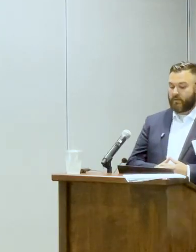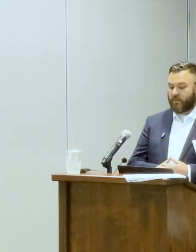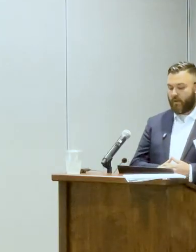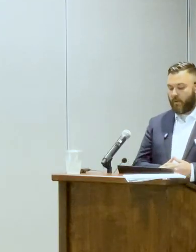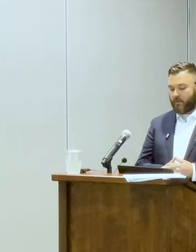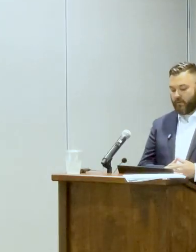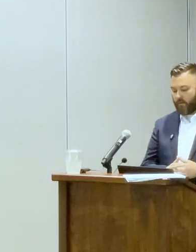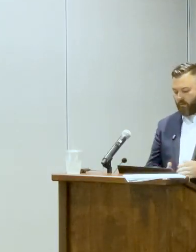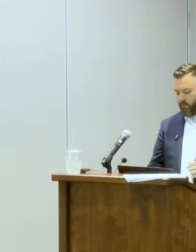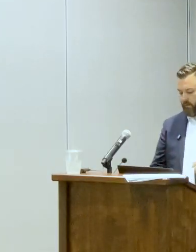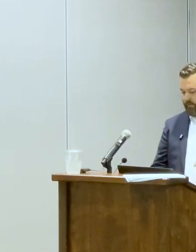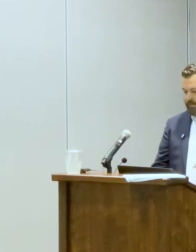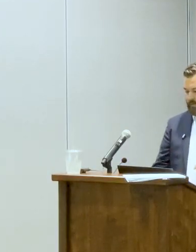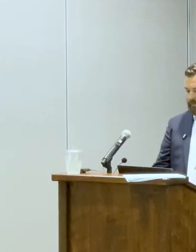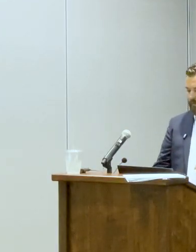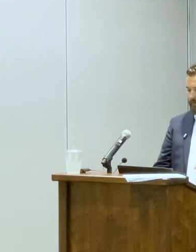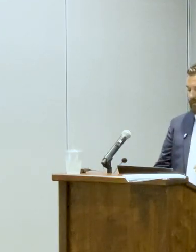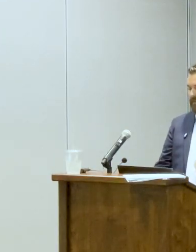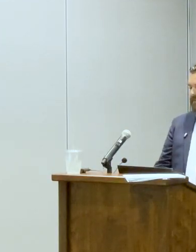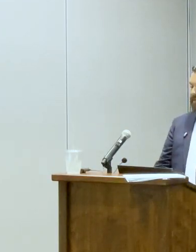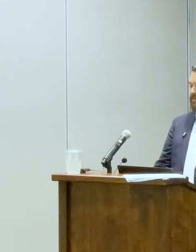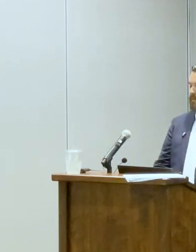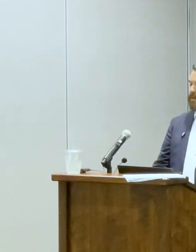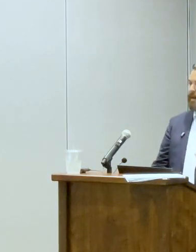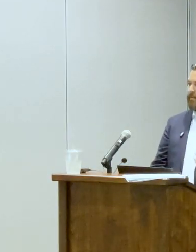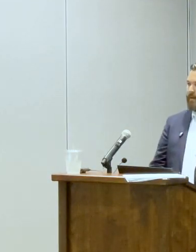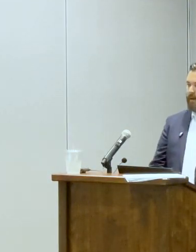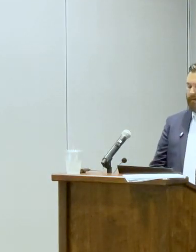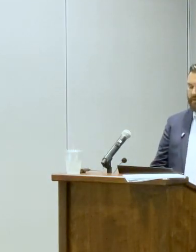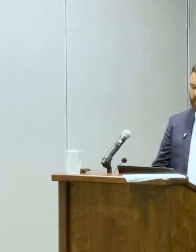are first going to start with the accessibility gap in higher education. Take it away.